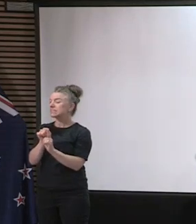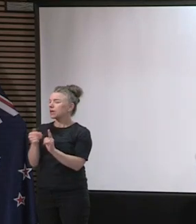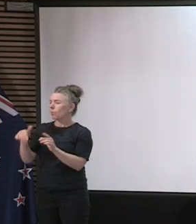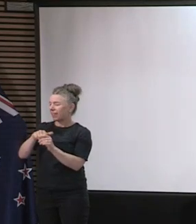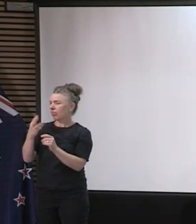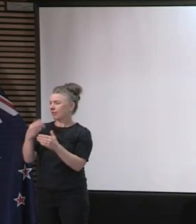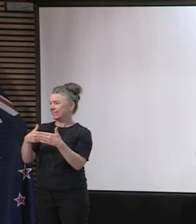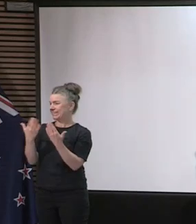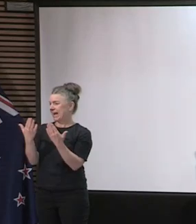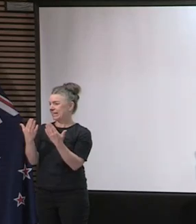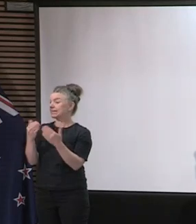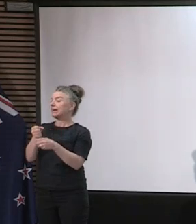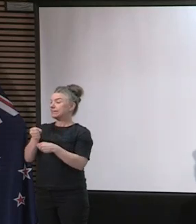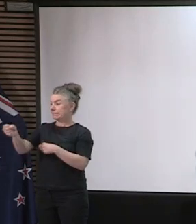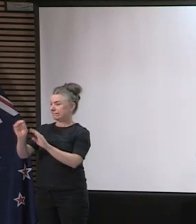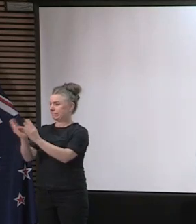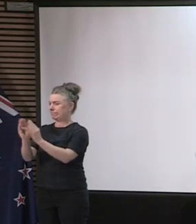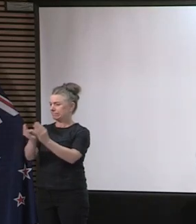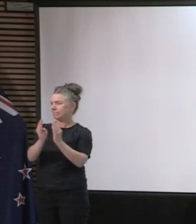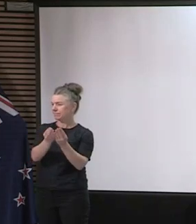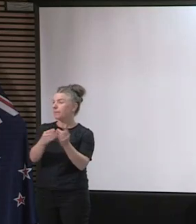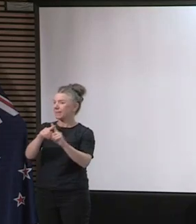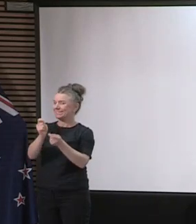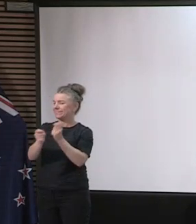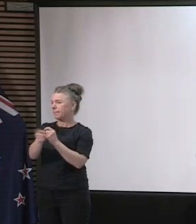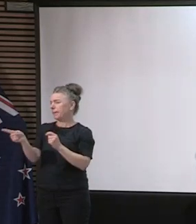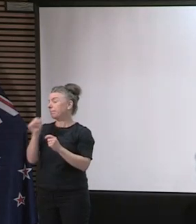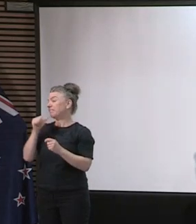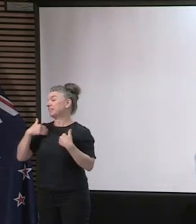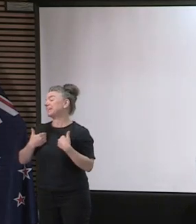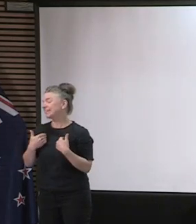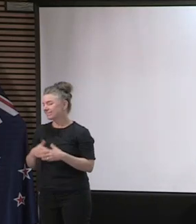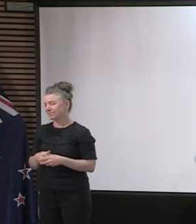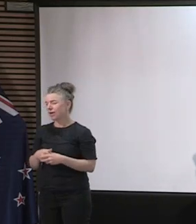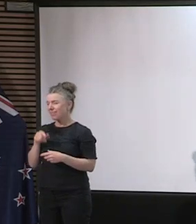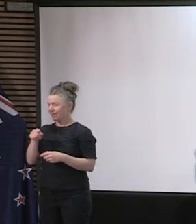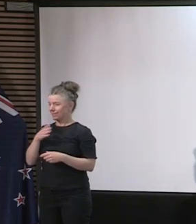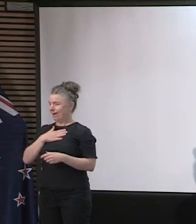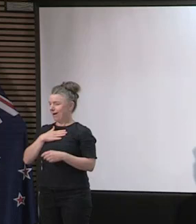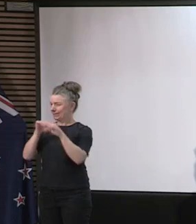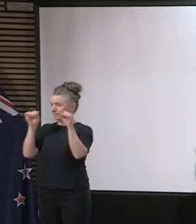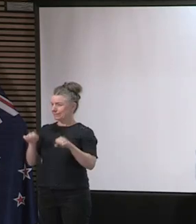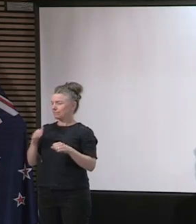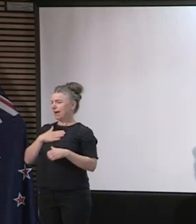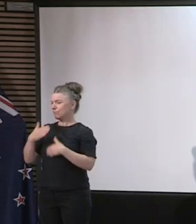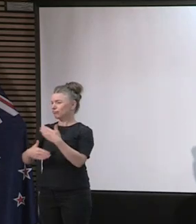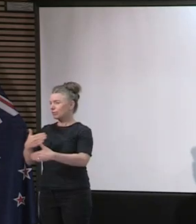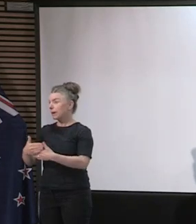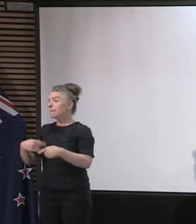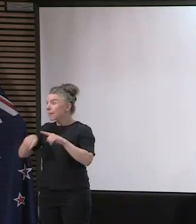close contacts within the three days and get them into self-isolation and tested if they need to be tested. So,